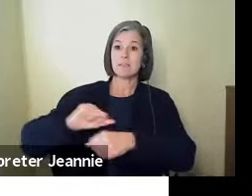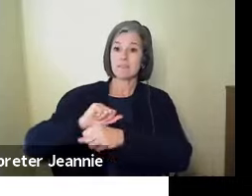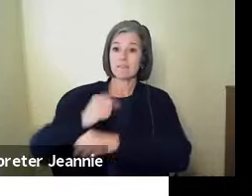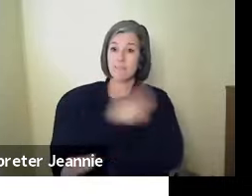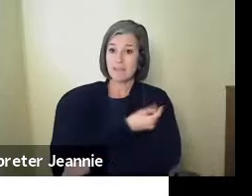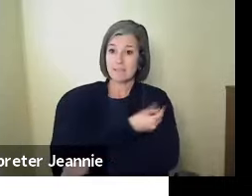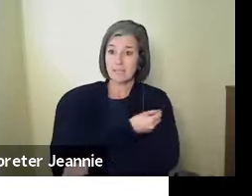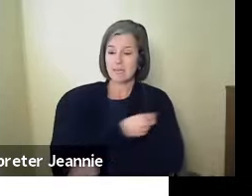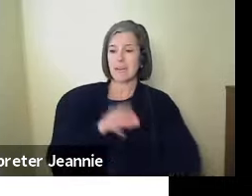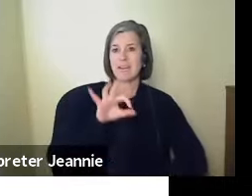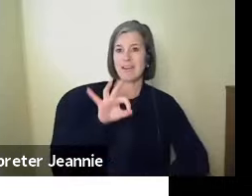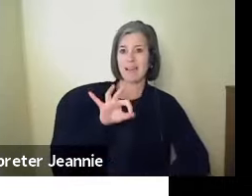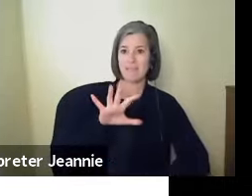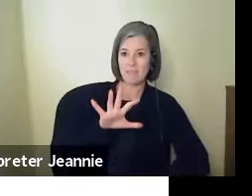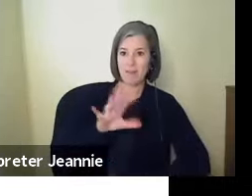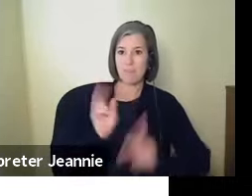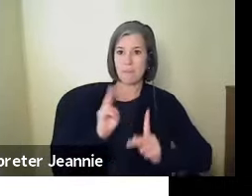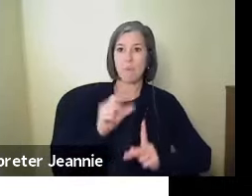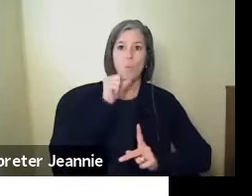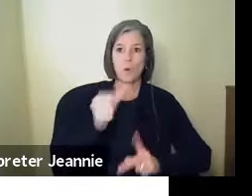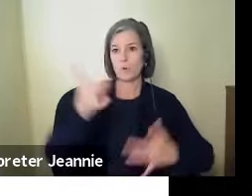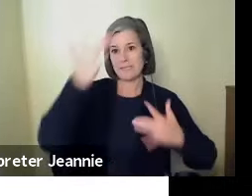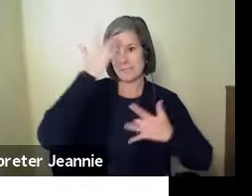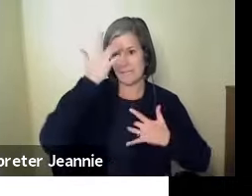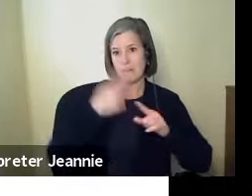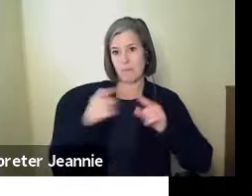not get sick from COVID-19. So it's